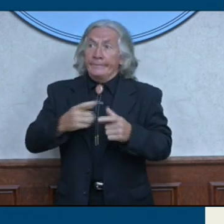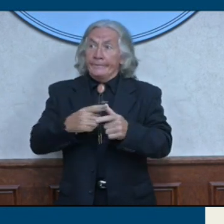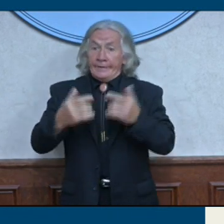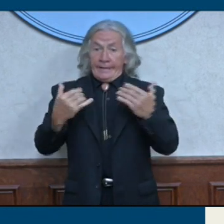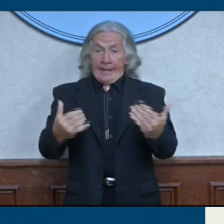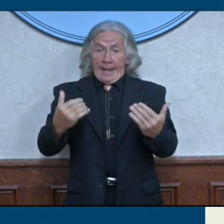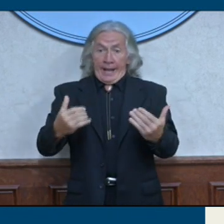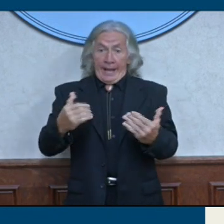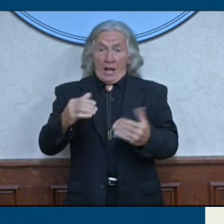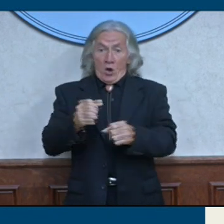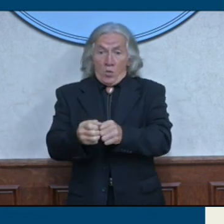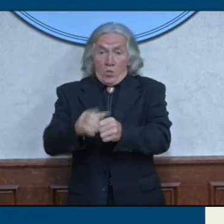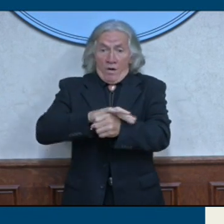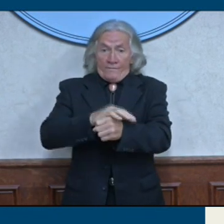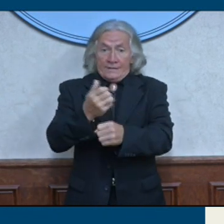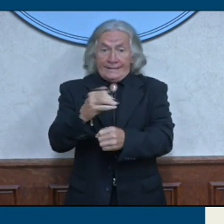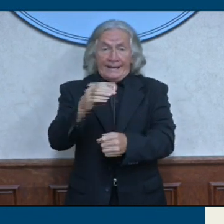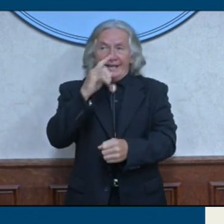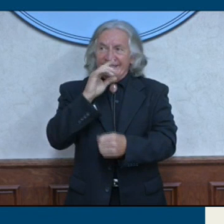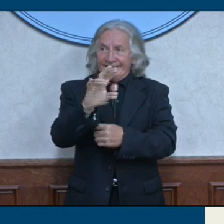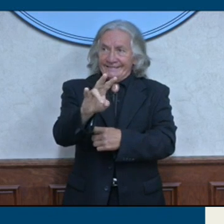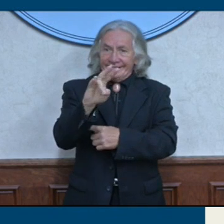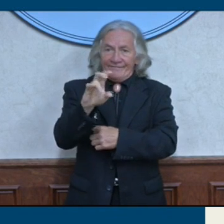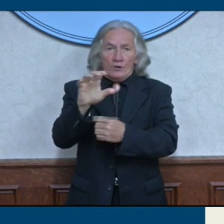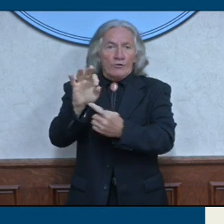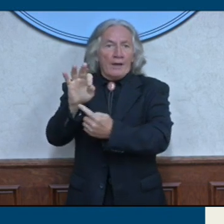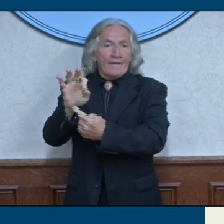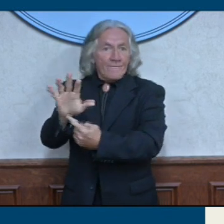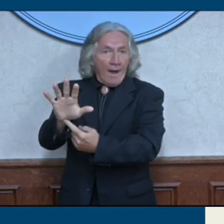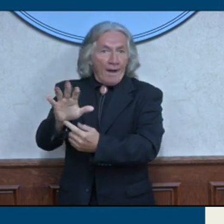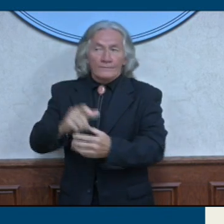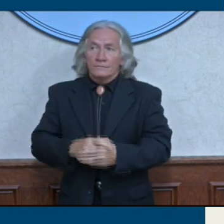BEDS ARE NEARLY 3600 GAINED YOU CAN INCREASE AT MANY MORE BEDS WITHIN THE HOSPITAL. OUR